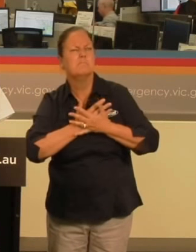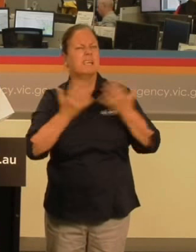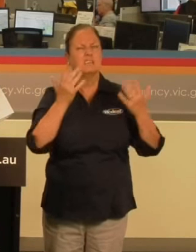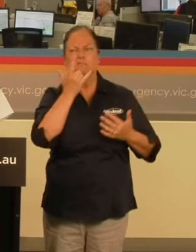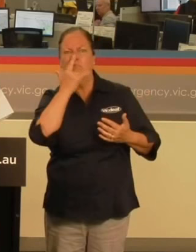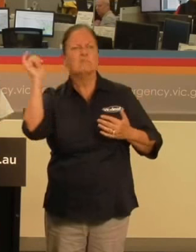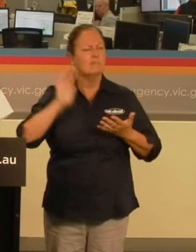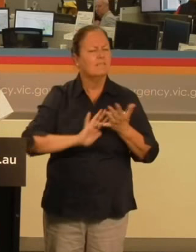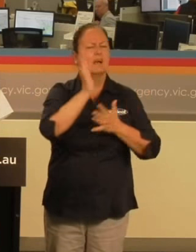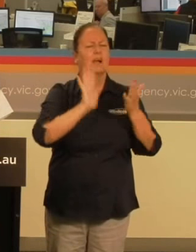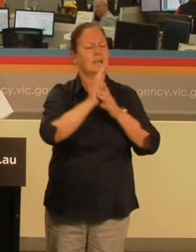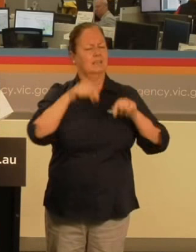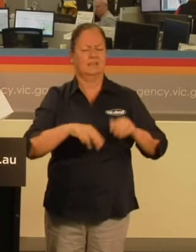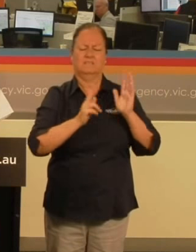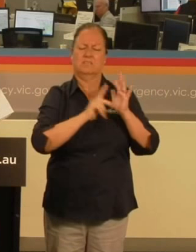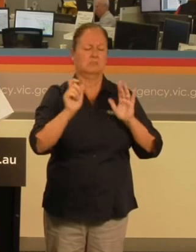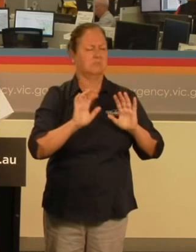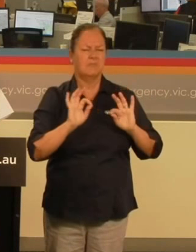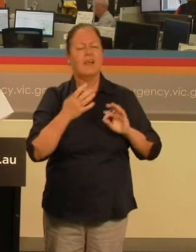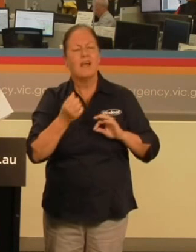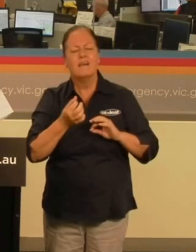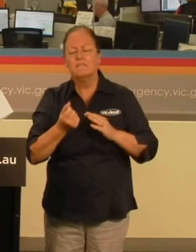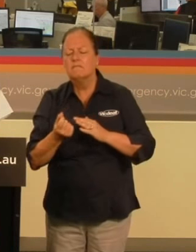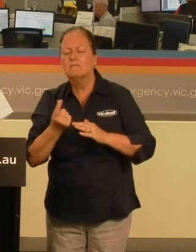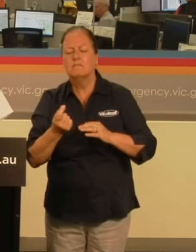have had a number of small fires that have been contained through initial